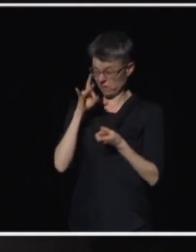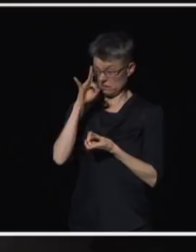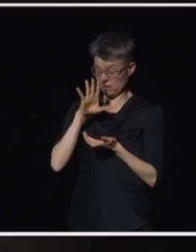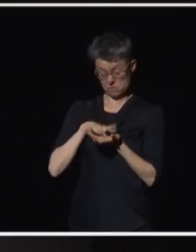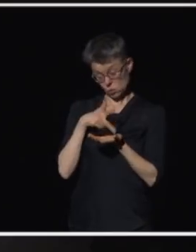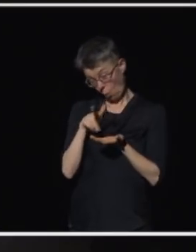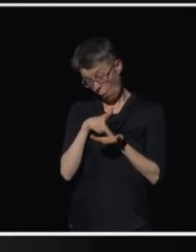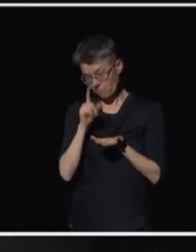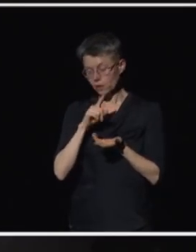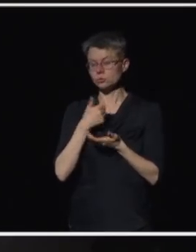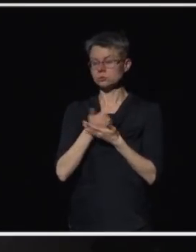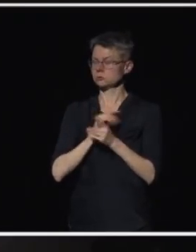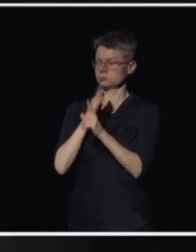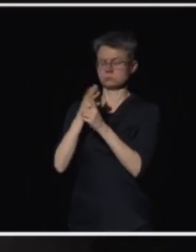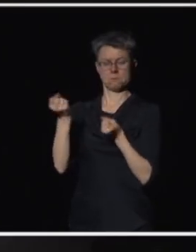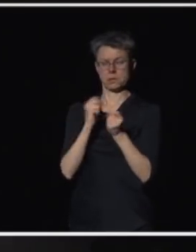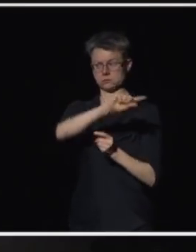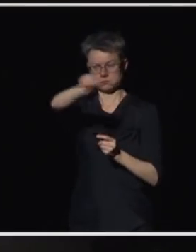minutes away from the school. It was a constant.